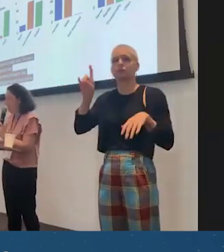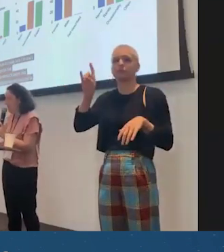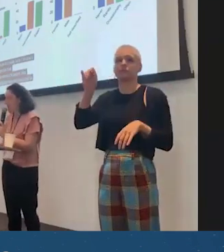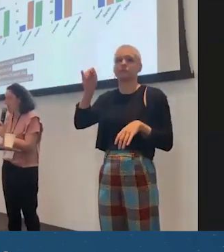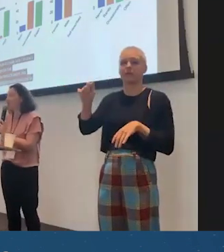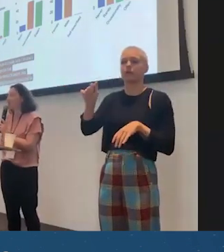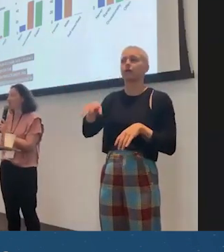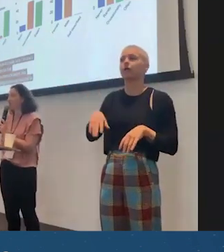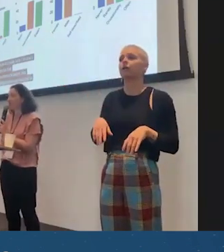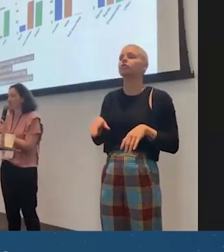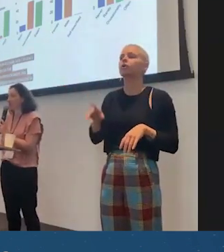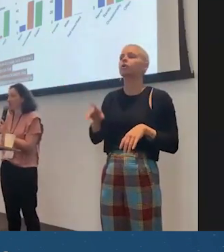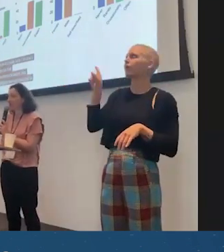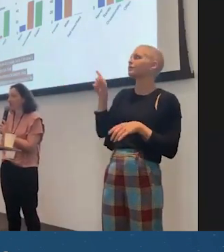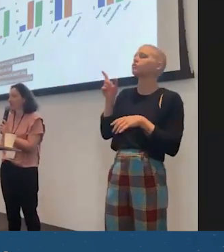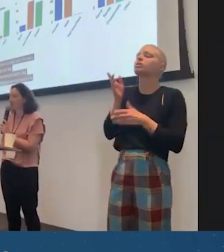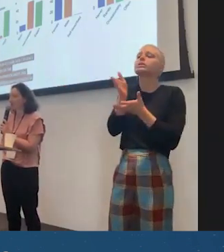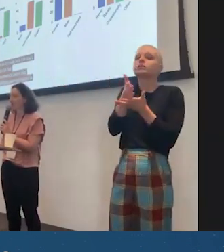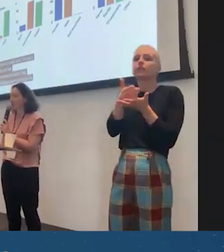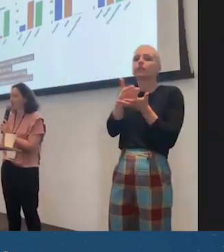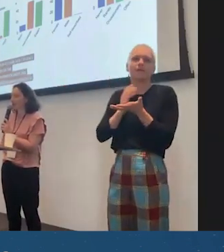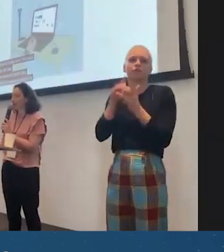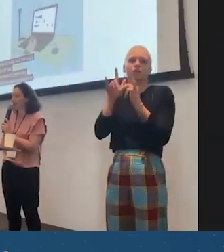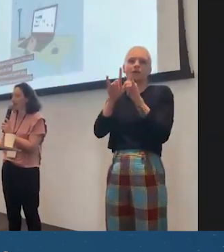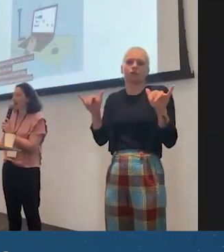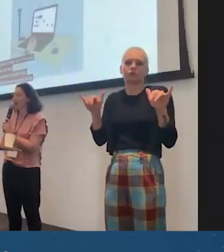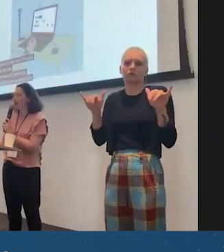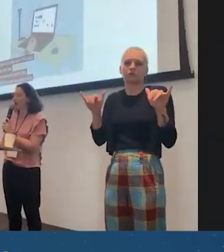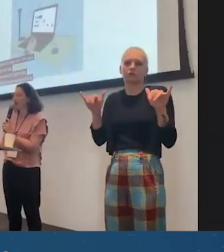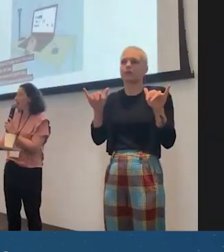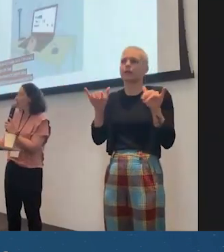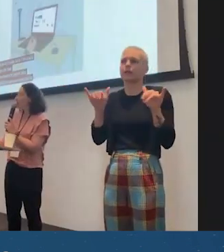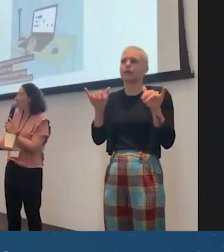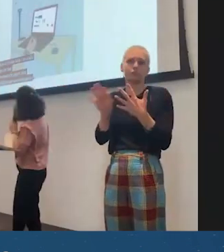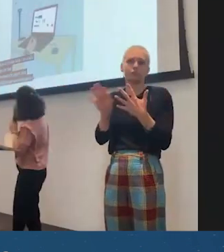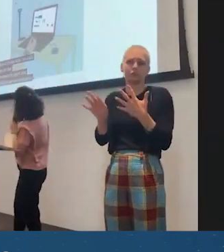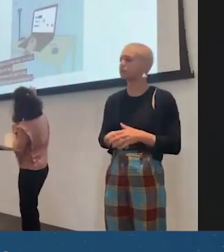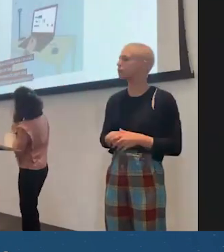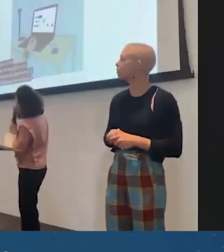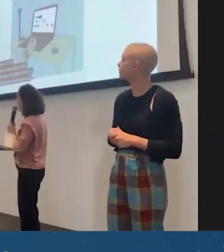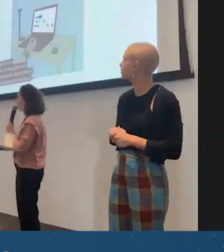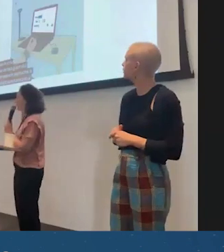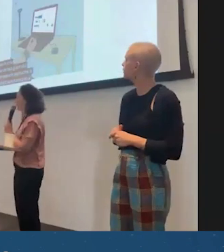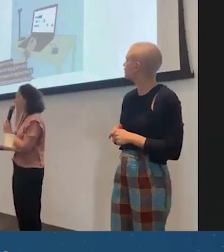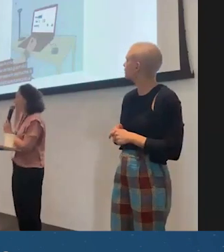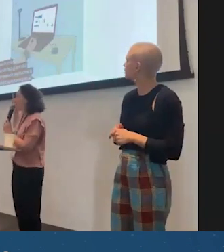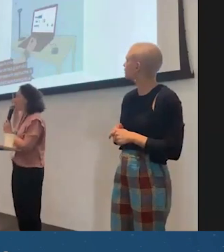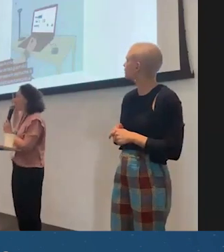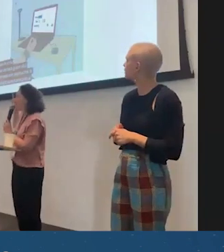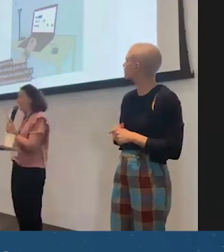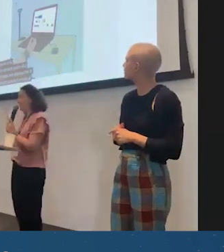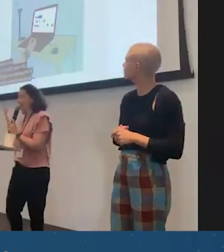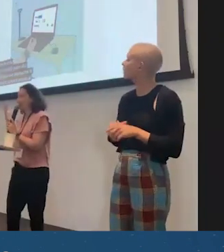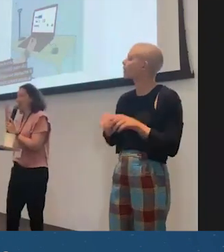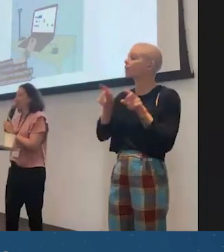of some of the diversity dimensions. We also talk about how we collected that data, what